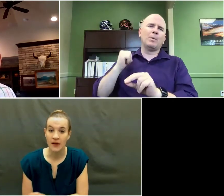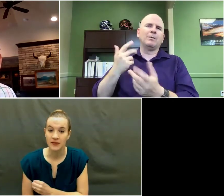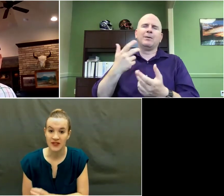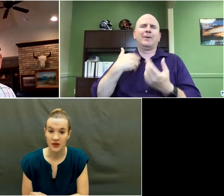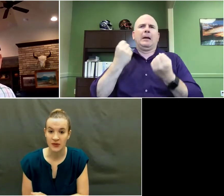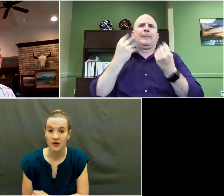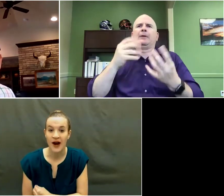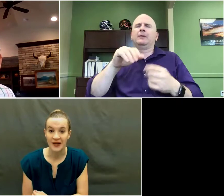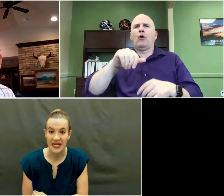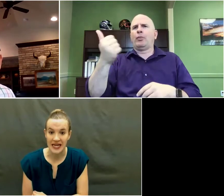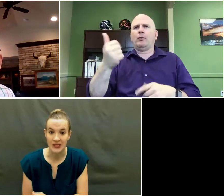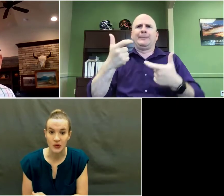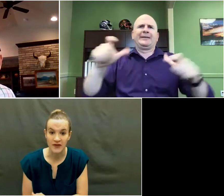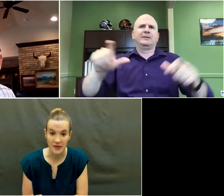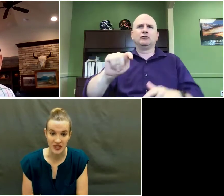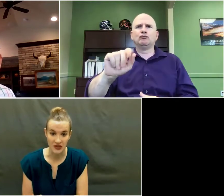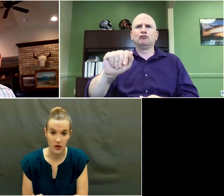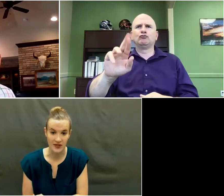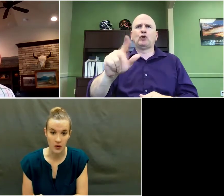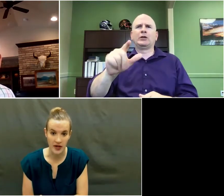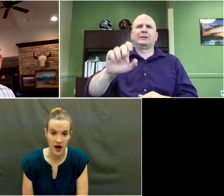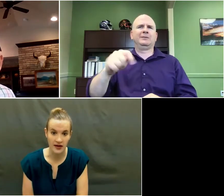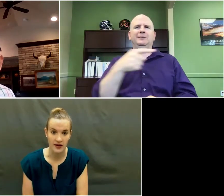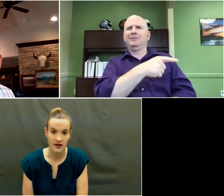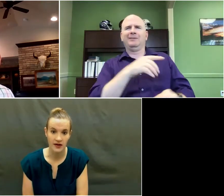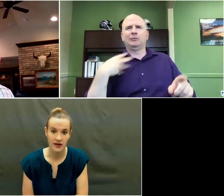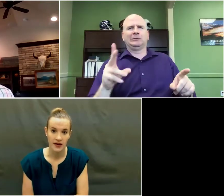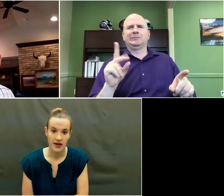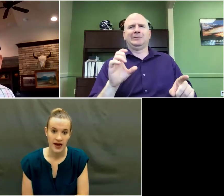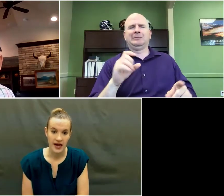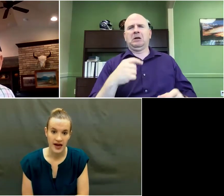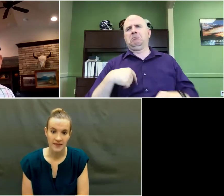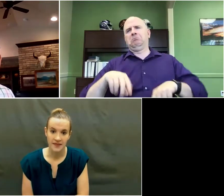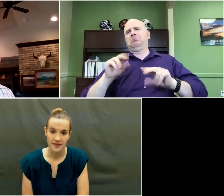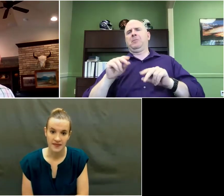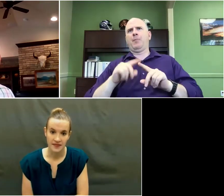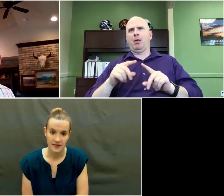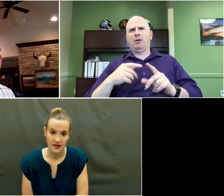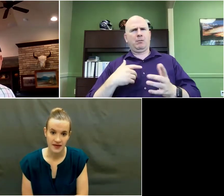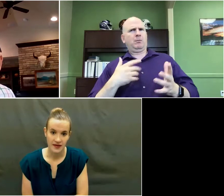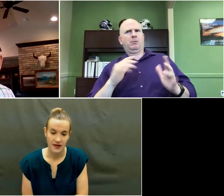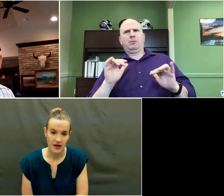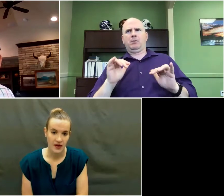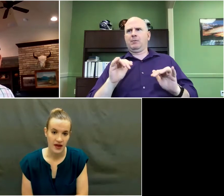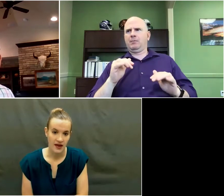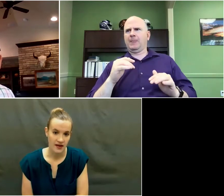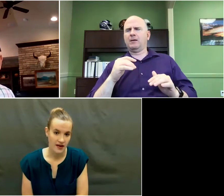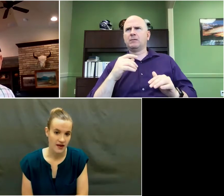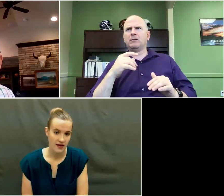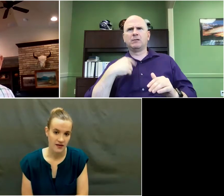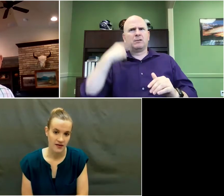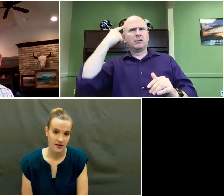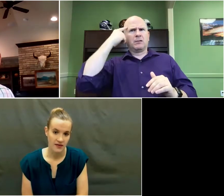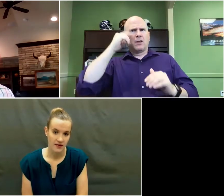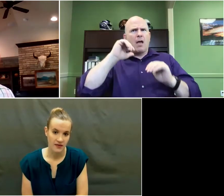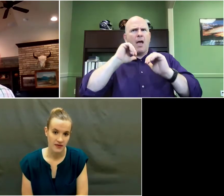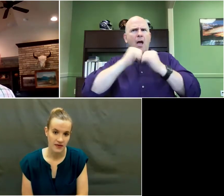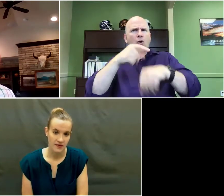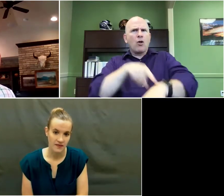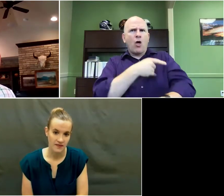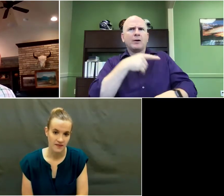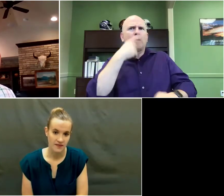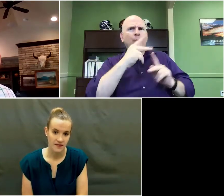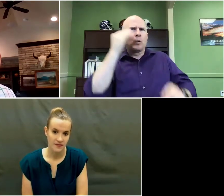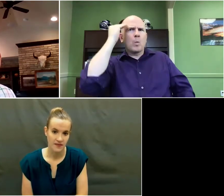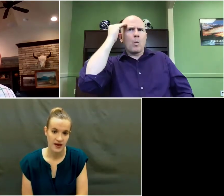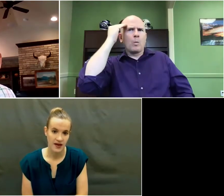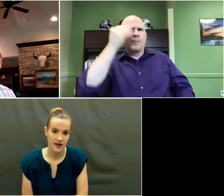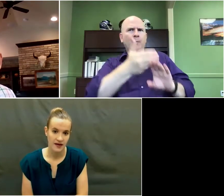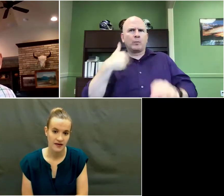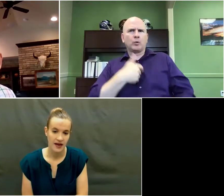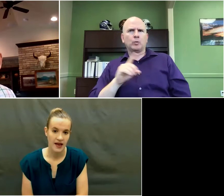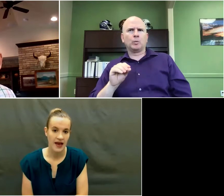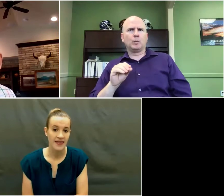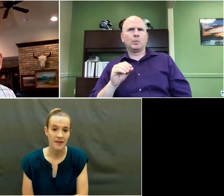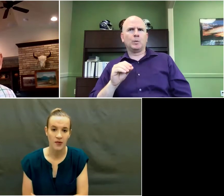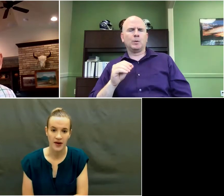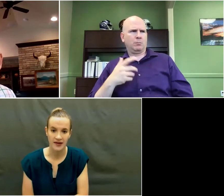was when students were finally getting the true information of what was going on. At that point,